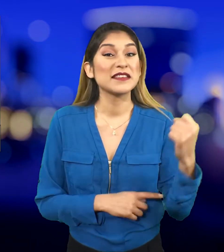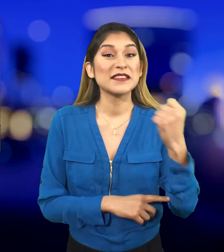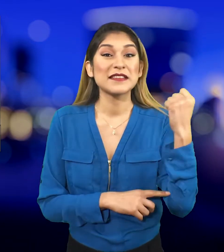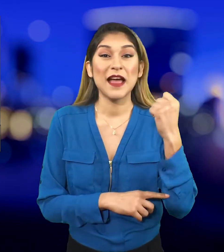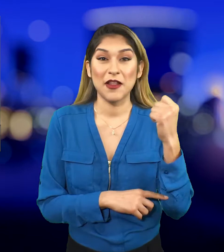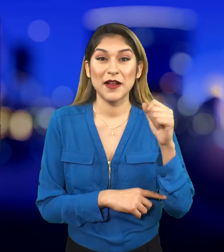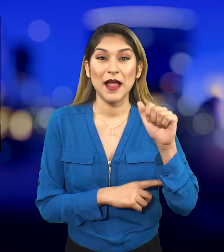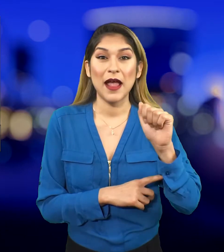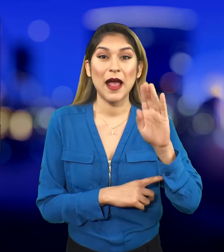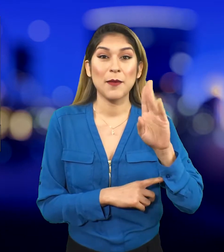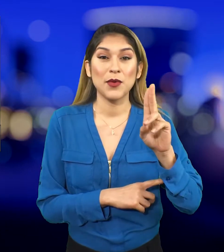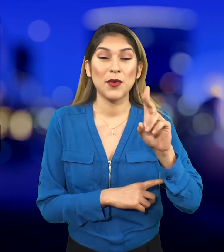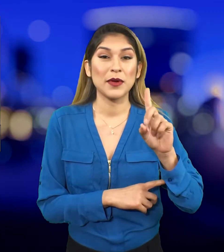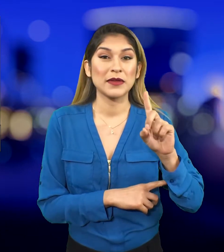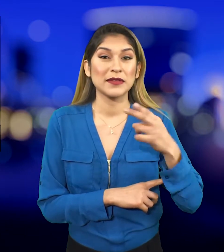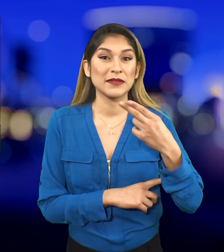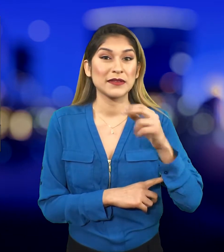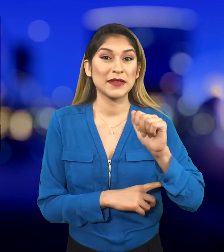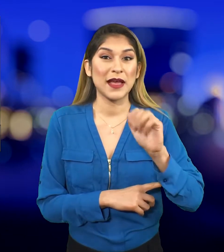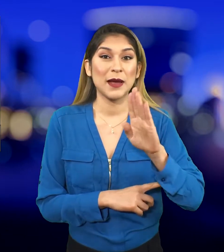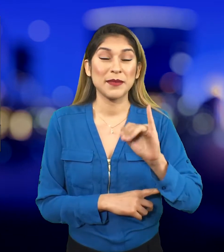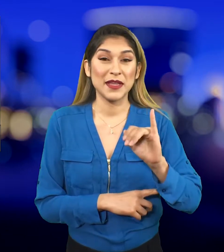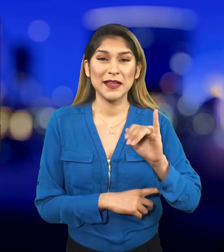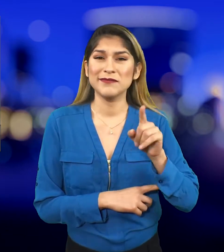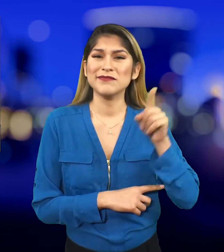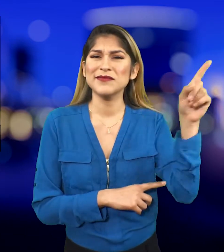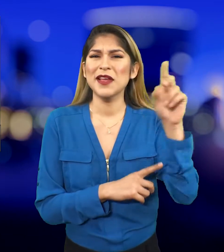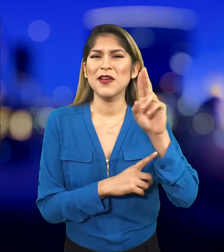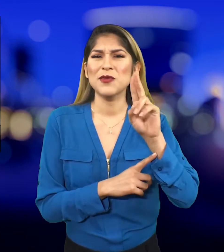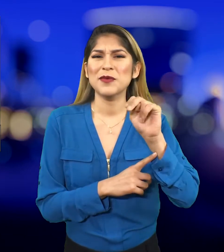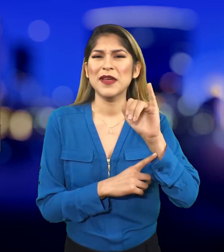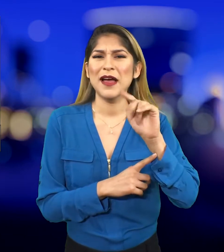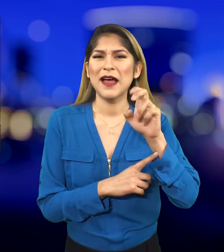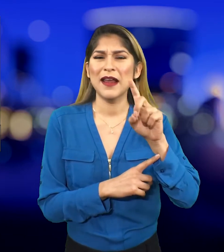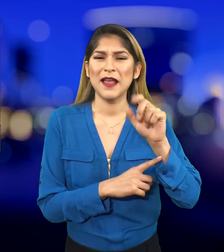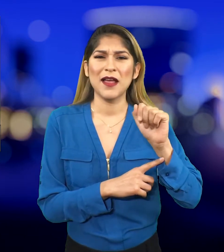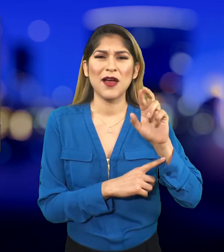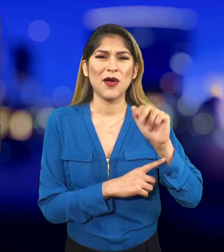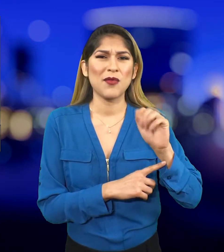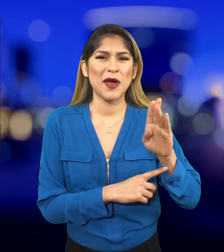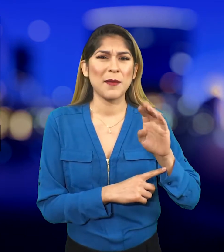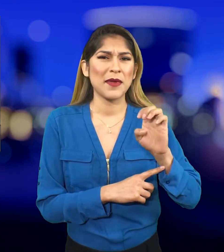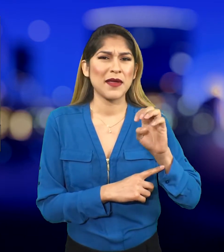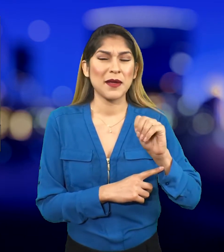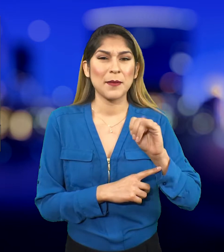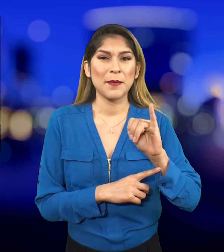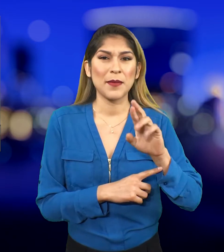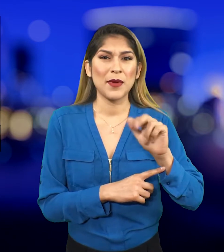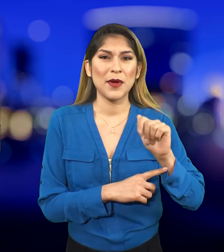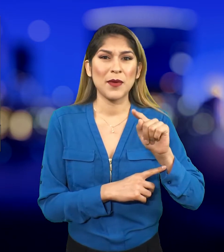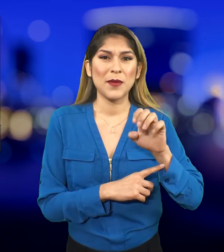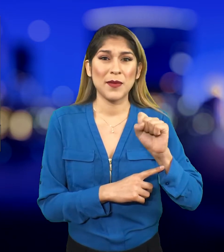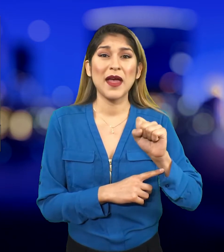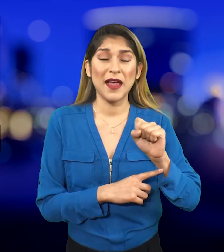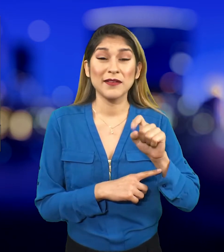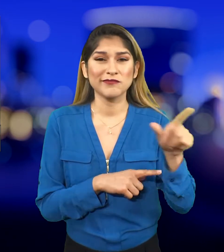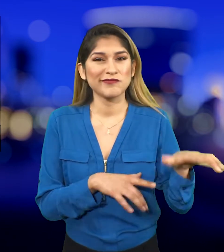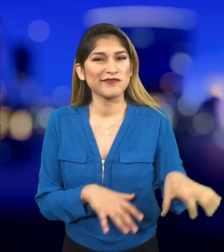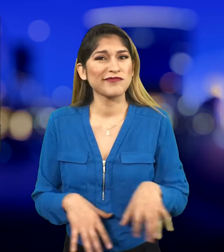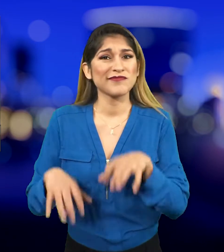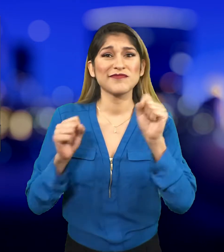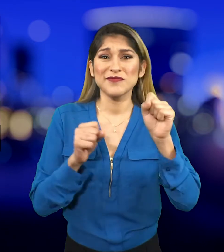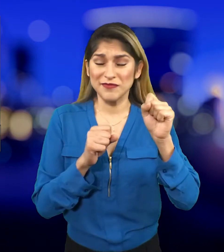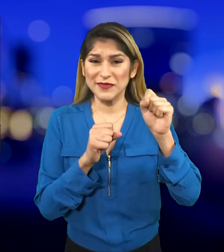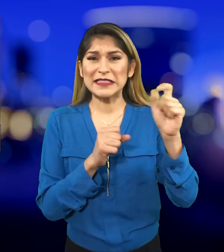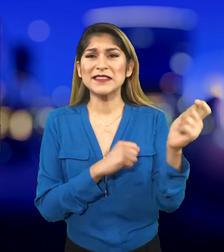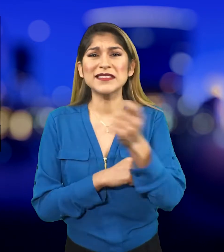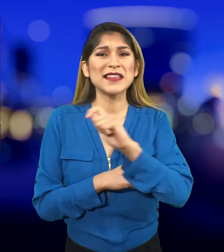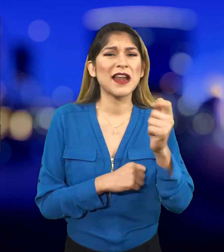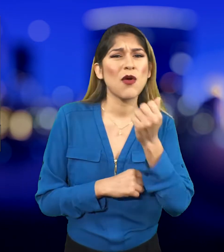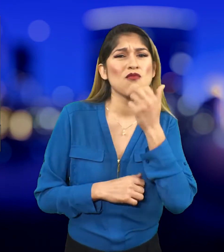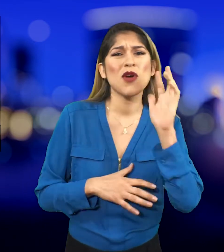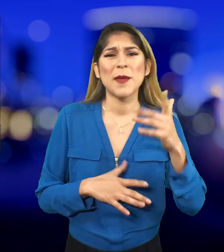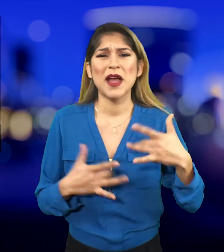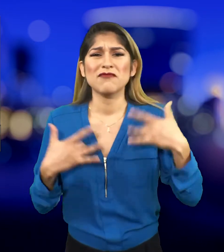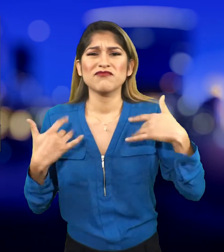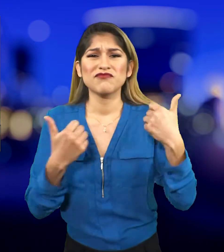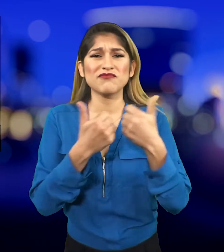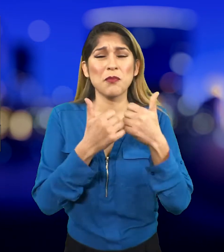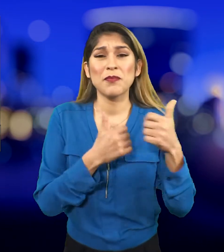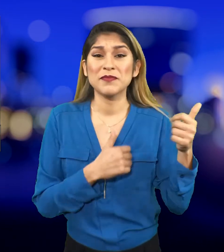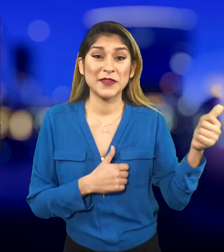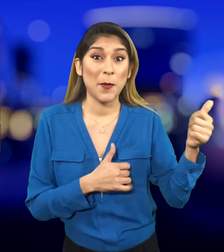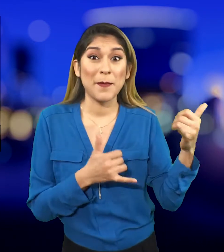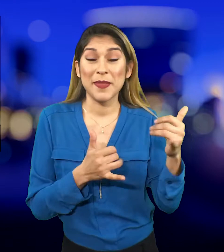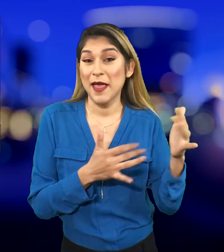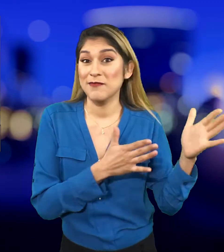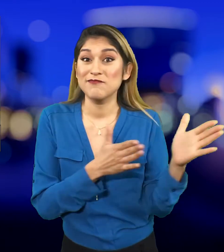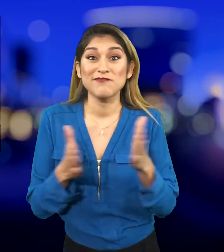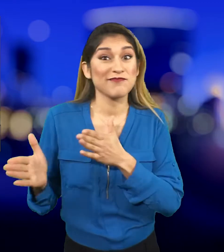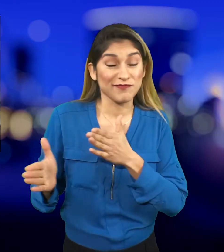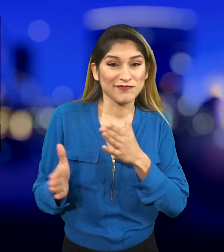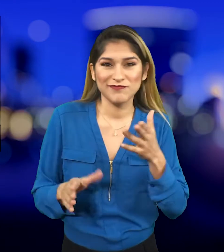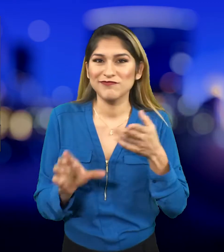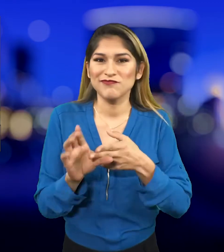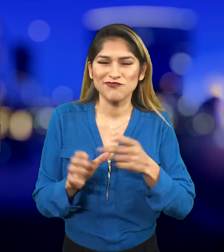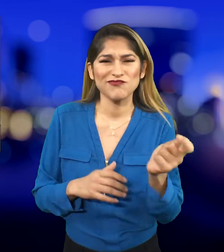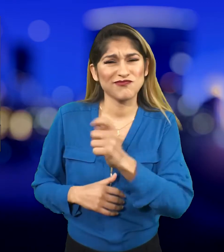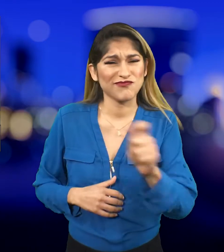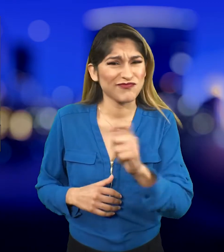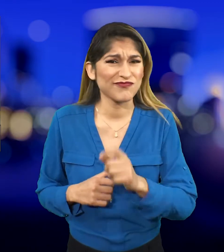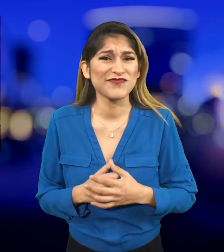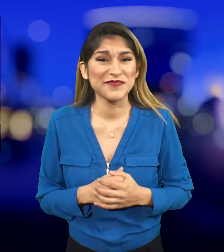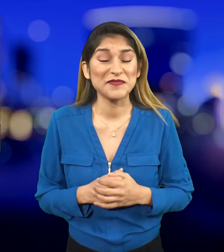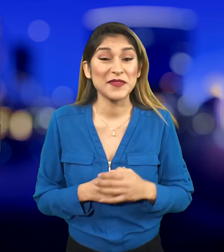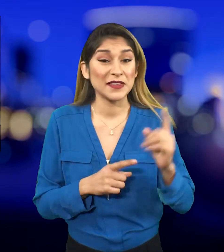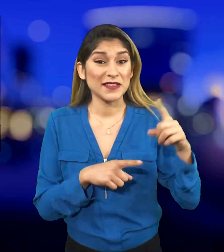On Saturday she is scheduled to play in an exhibition event in Abu Dhabi in the United Arab Emirates.